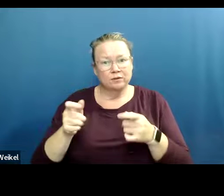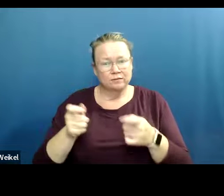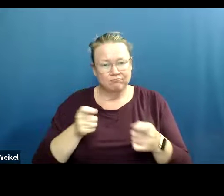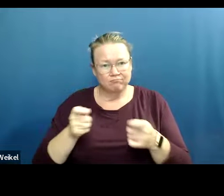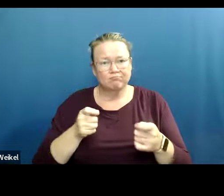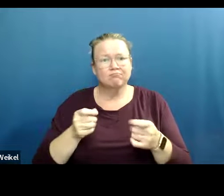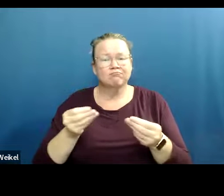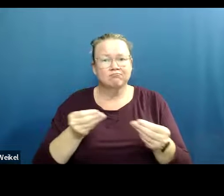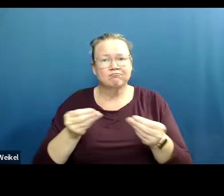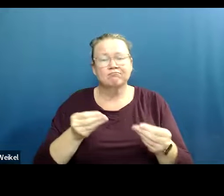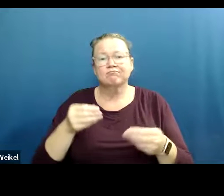Harm (He/Him): us in these groups.